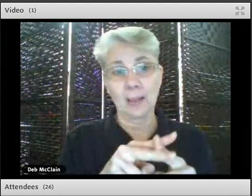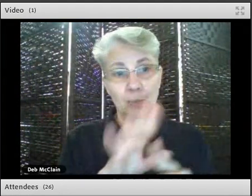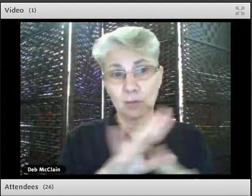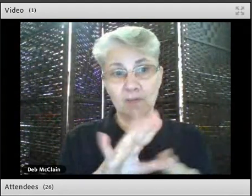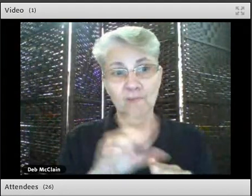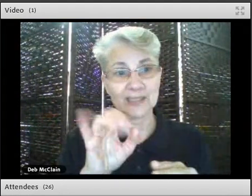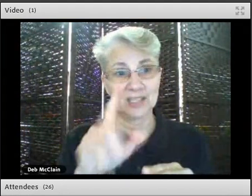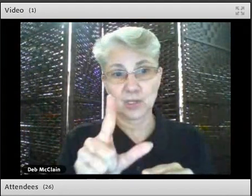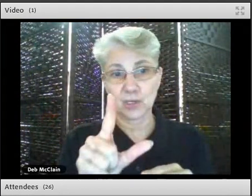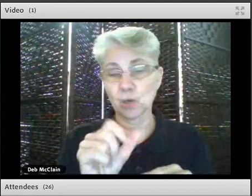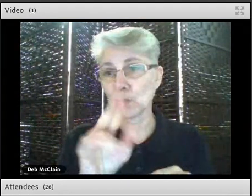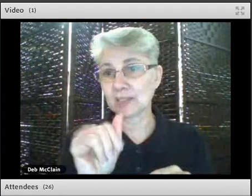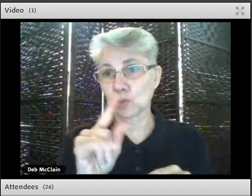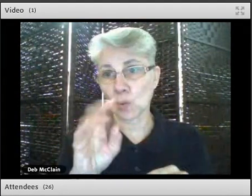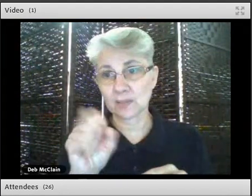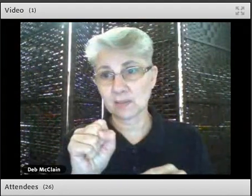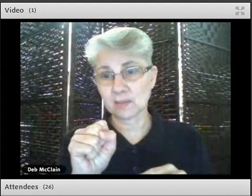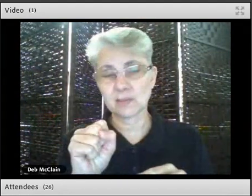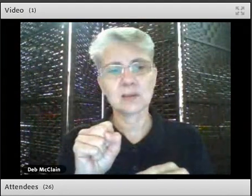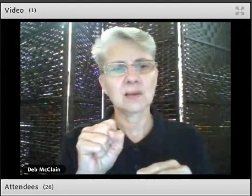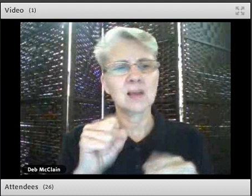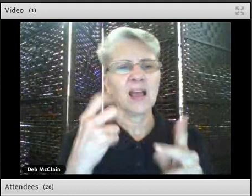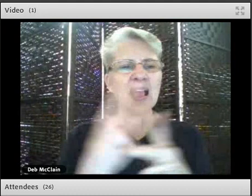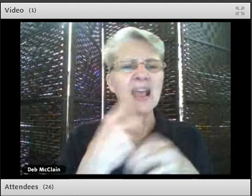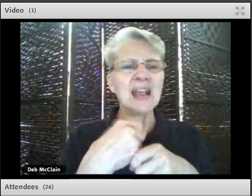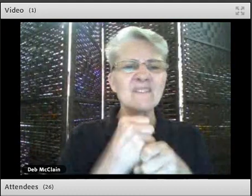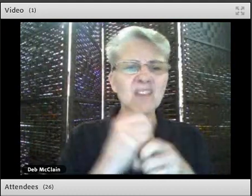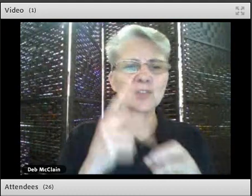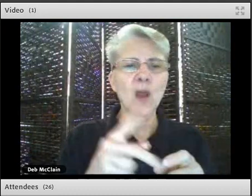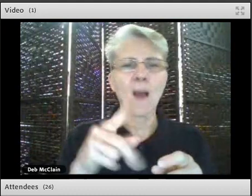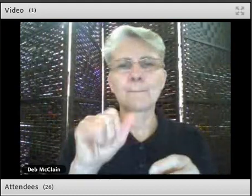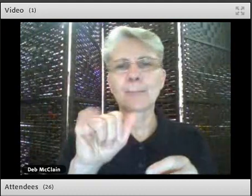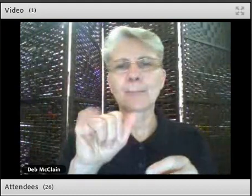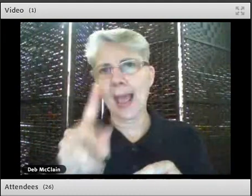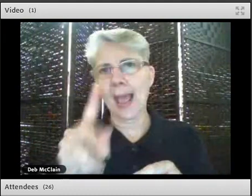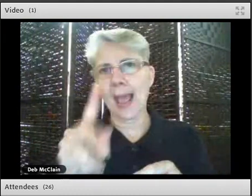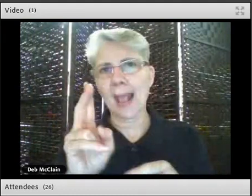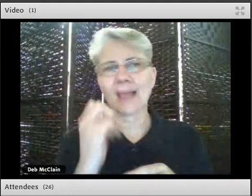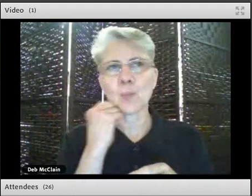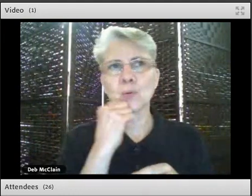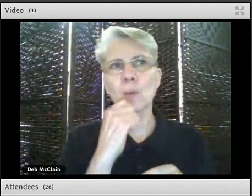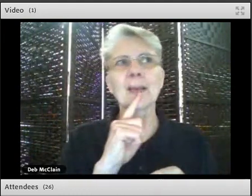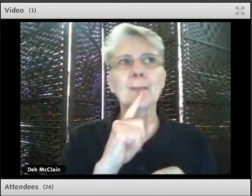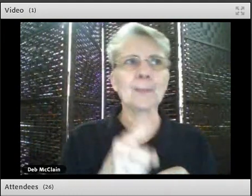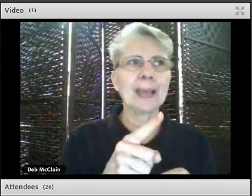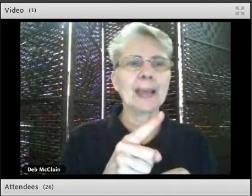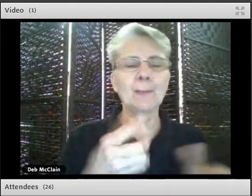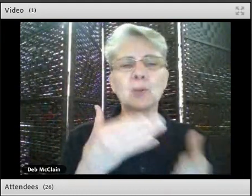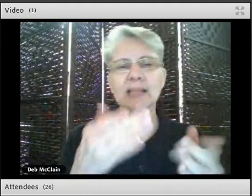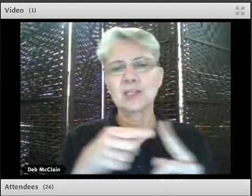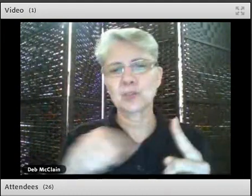It's usually going to be stereo. It could be mono for older sound recordings.